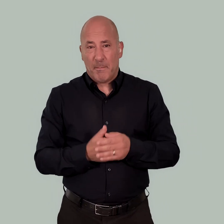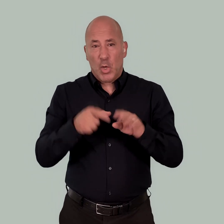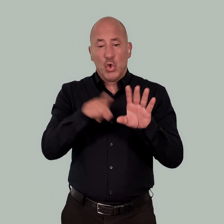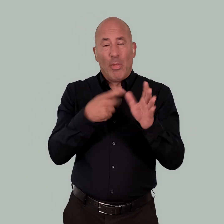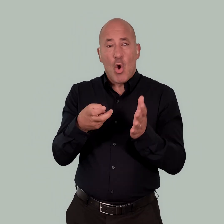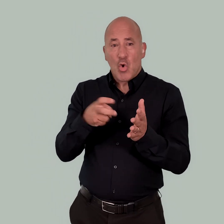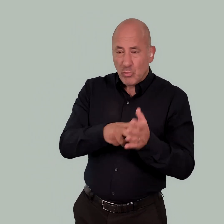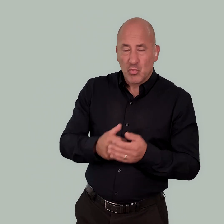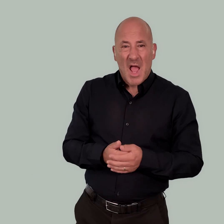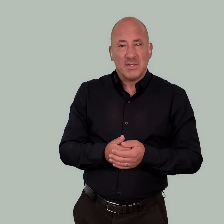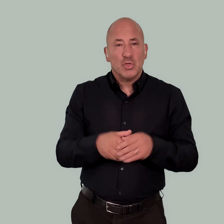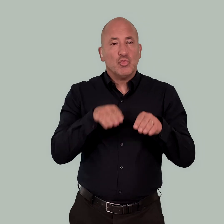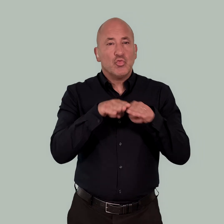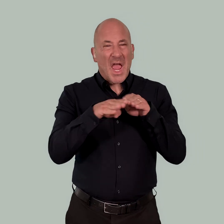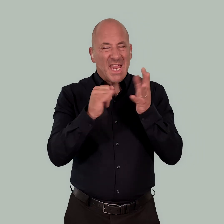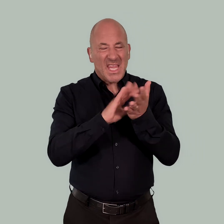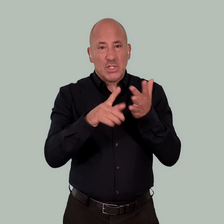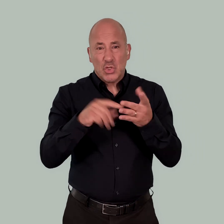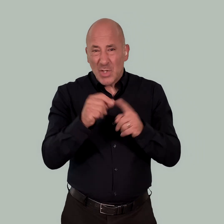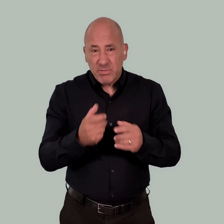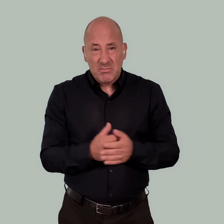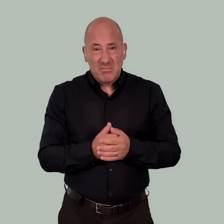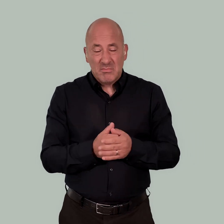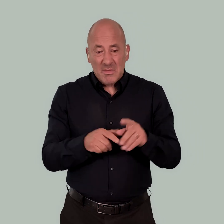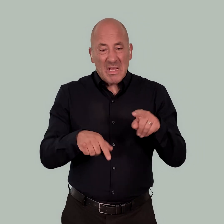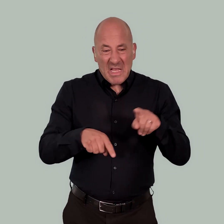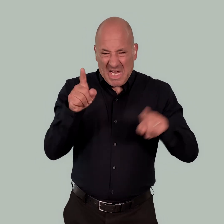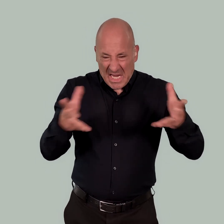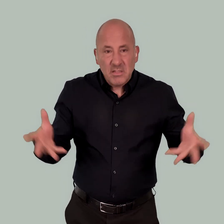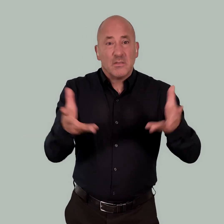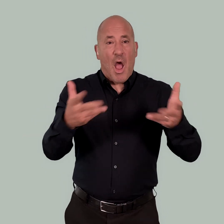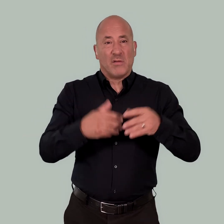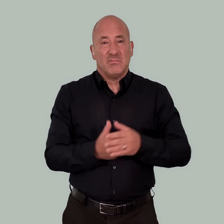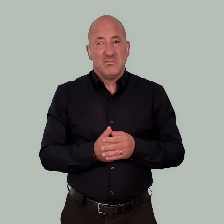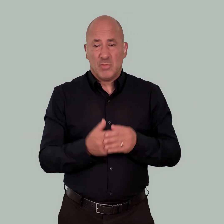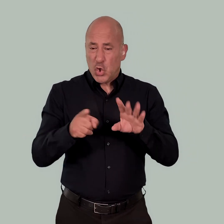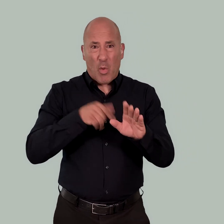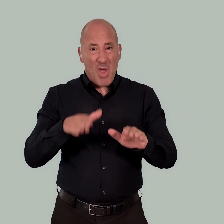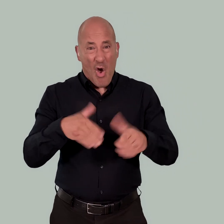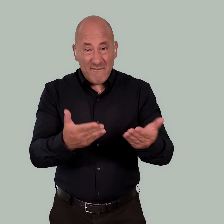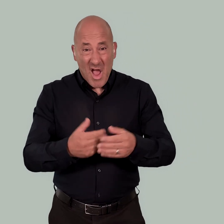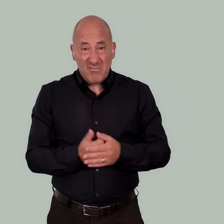The Youth Contract. Traineeships. Kickstart. The Youth Offer.